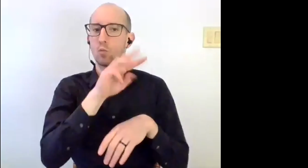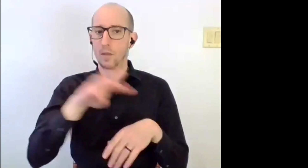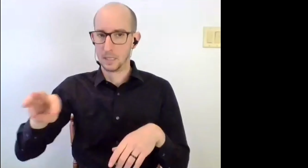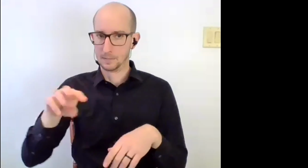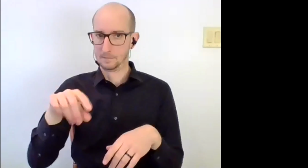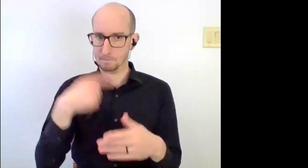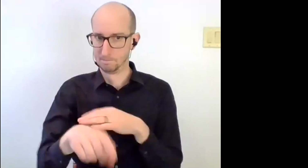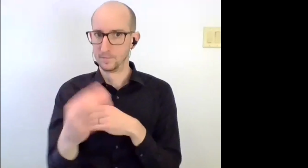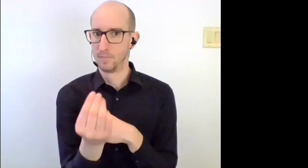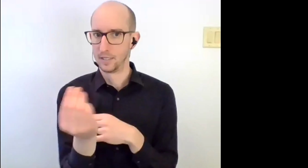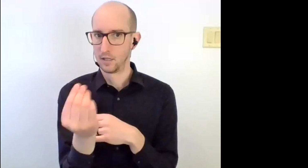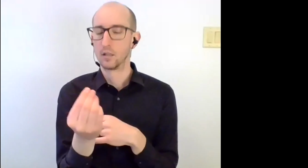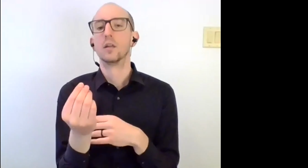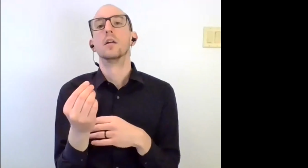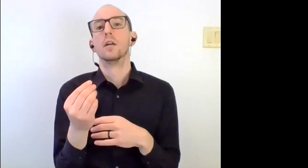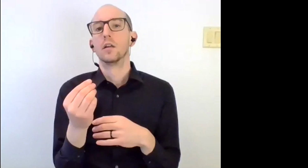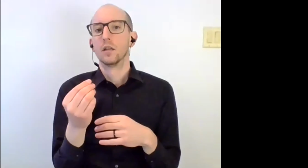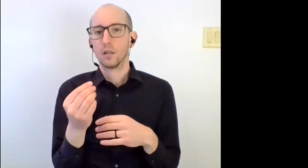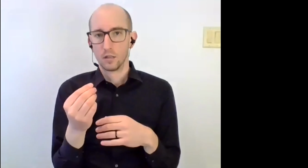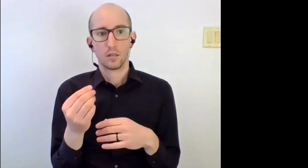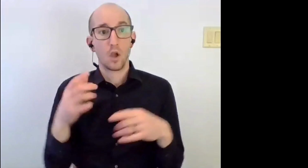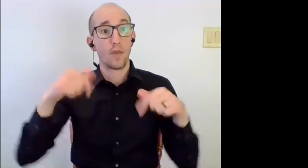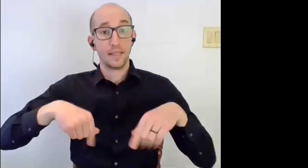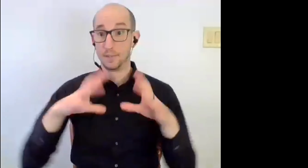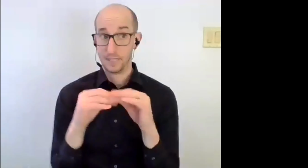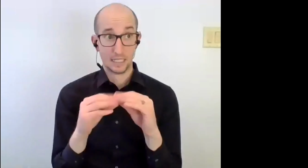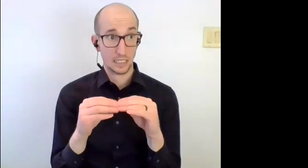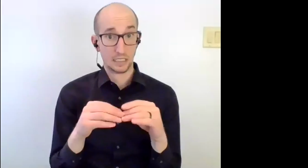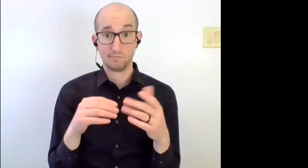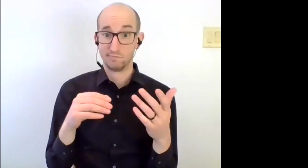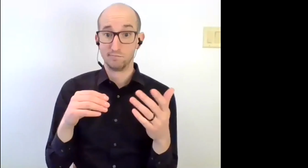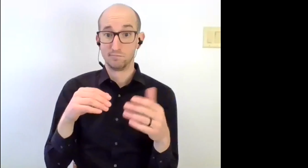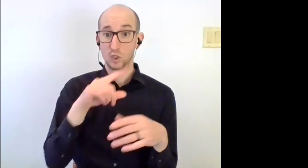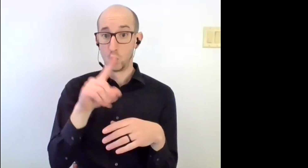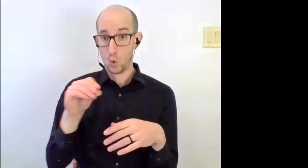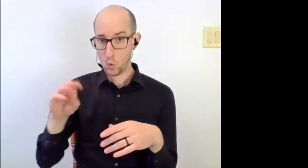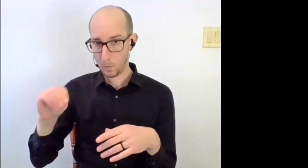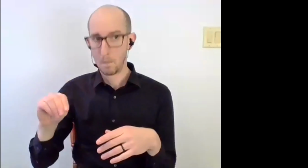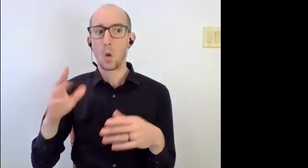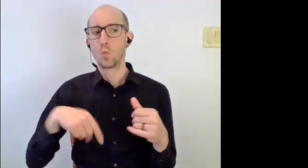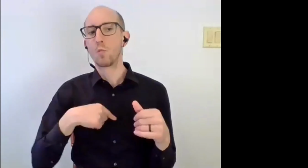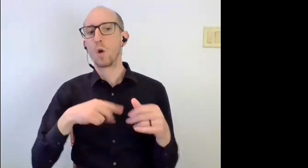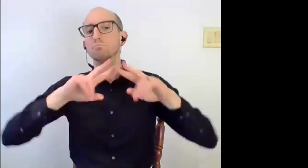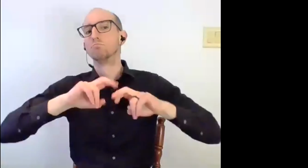are incorporated into the FAQ that will have up on the website on Monday. And we will be evaluating this form and